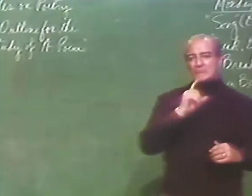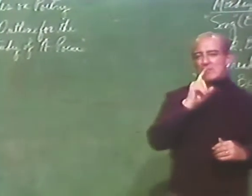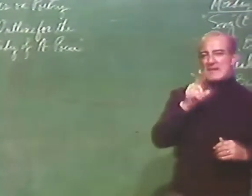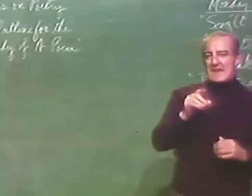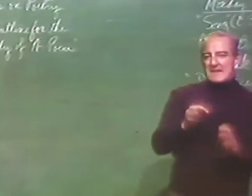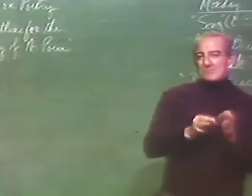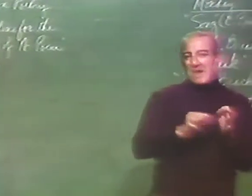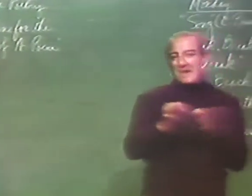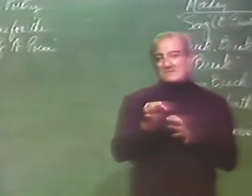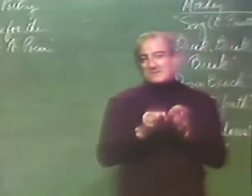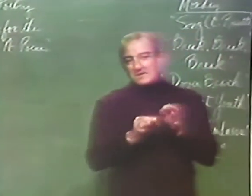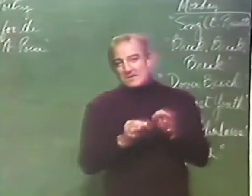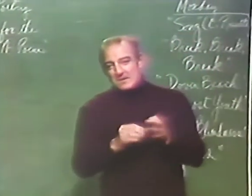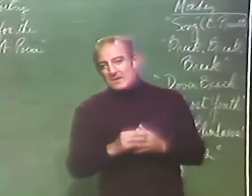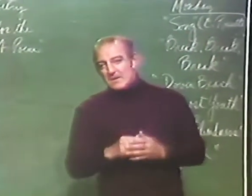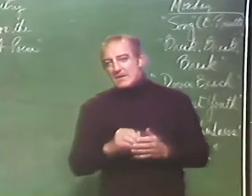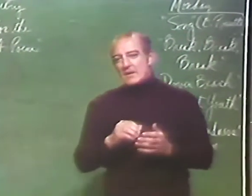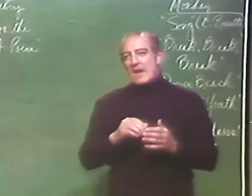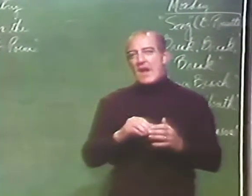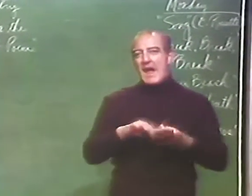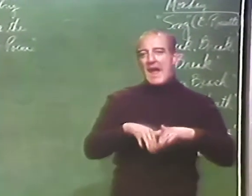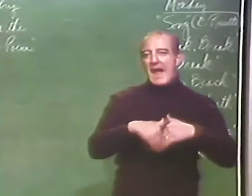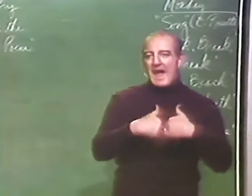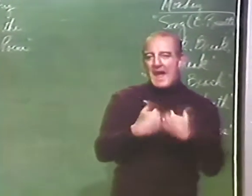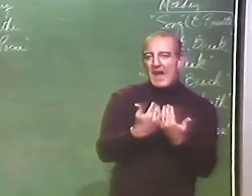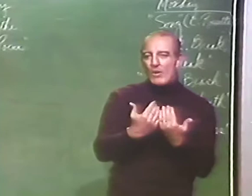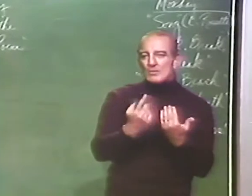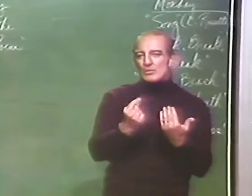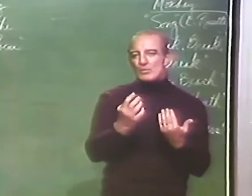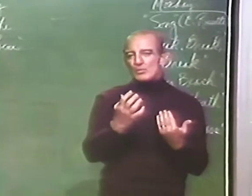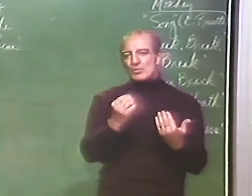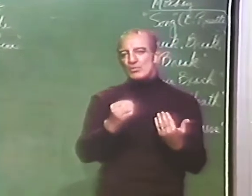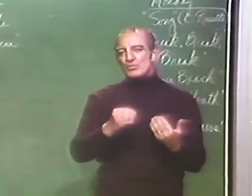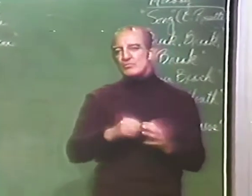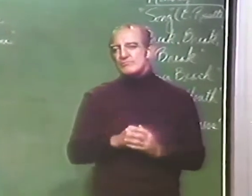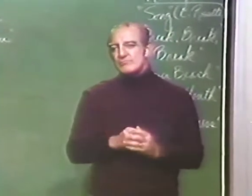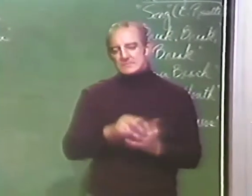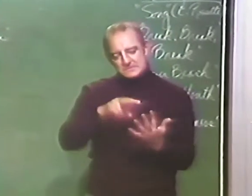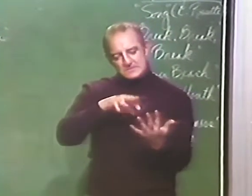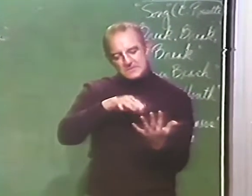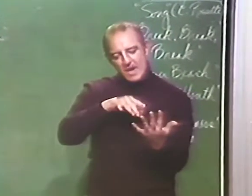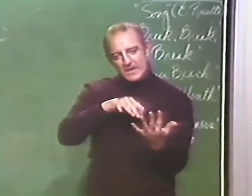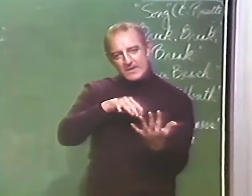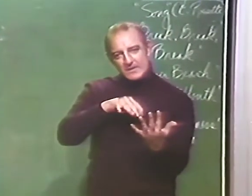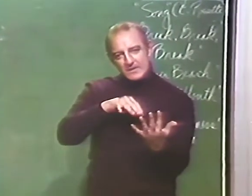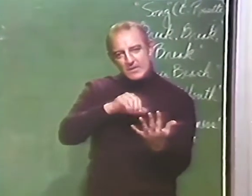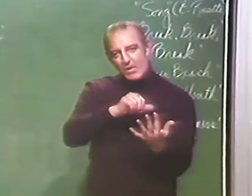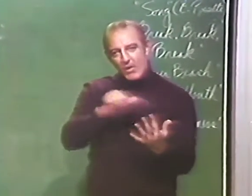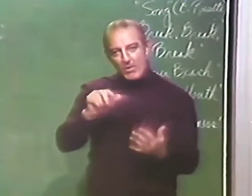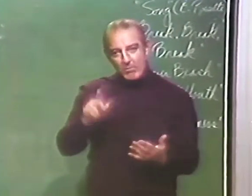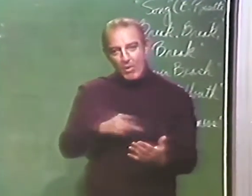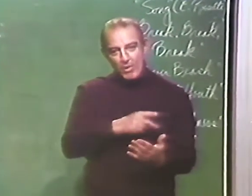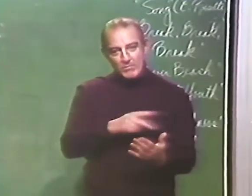REALLY EXPLAINS HOW TO STUDY A POEM.